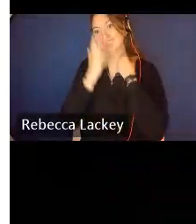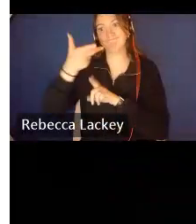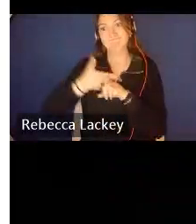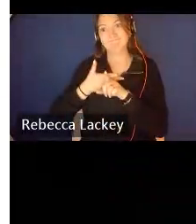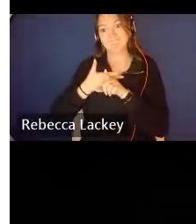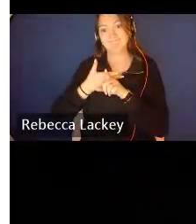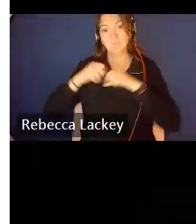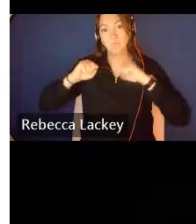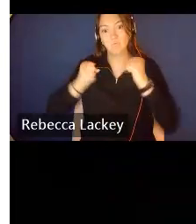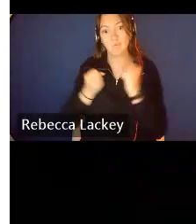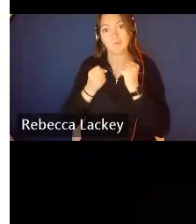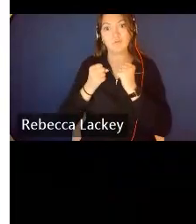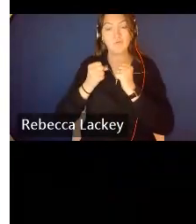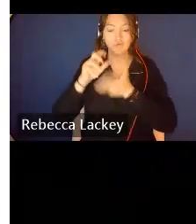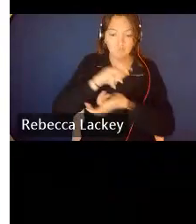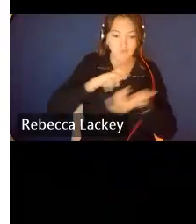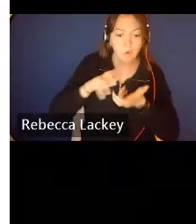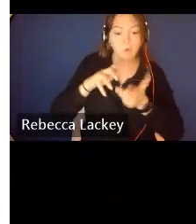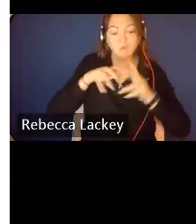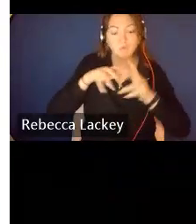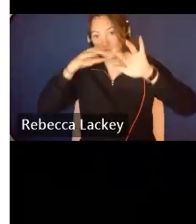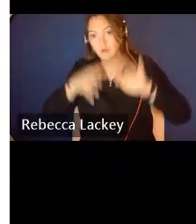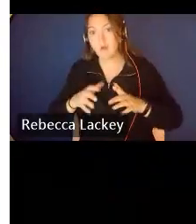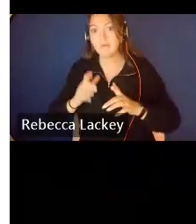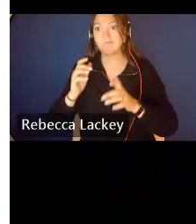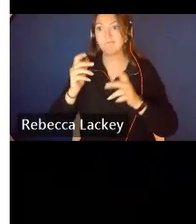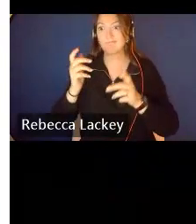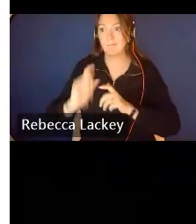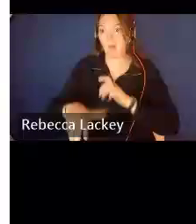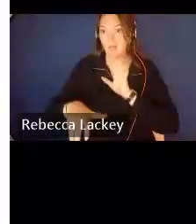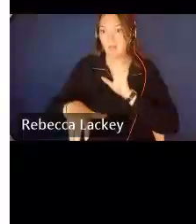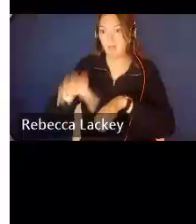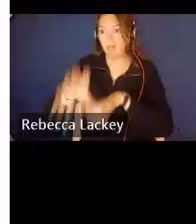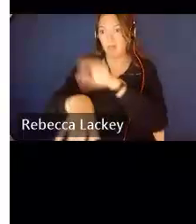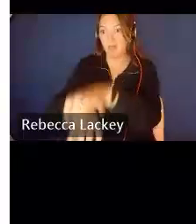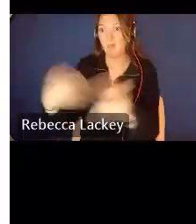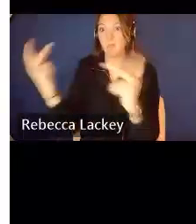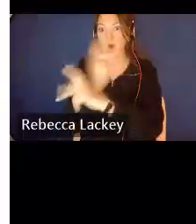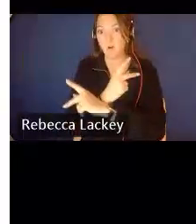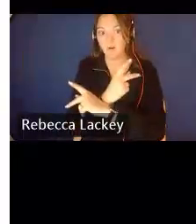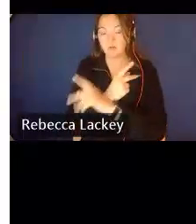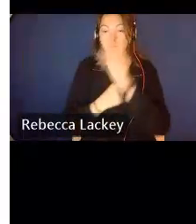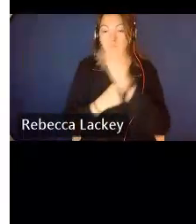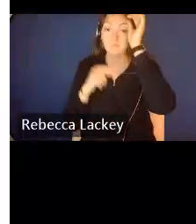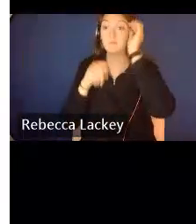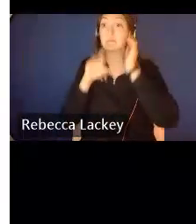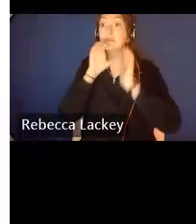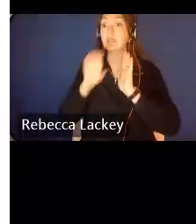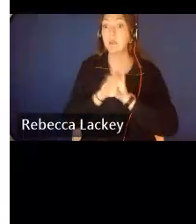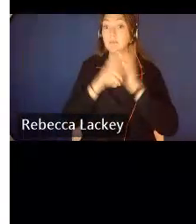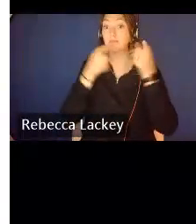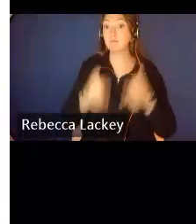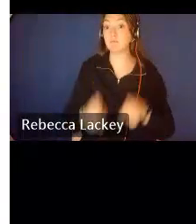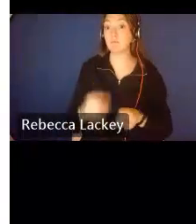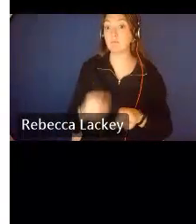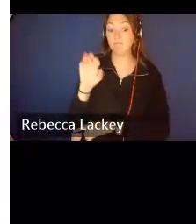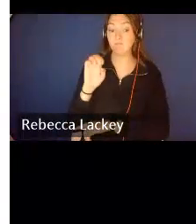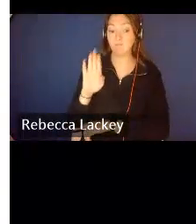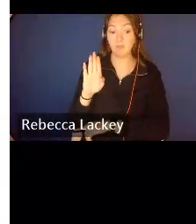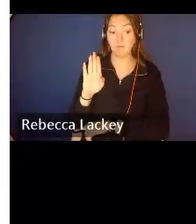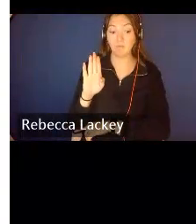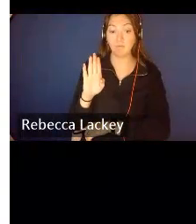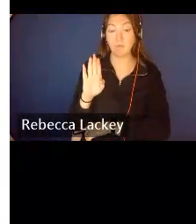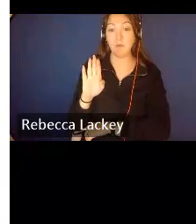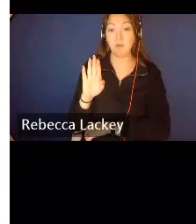winter storms and snow, more potholes began to form. This image was taken in February 2026.